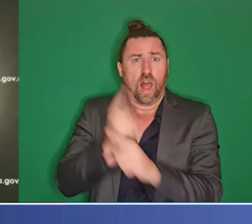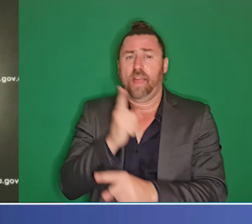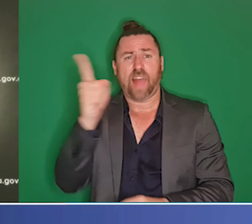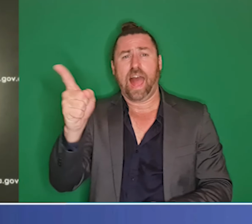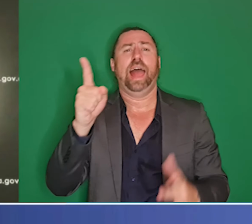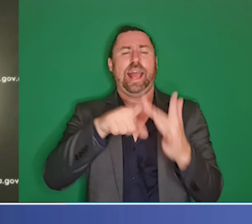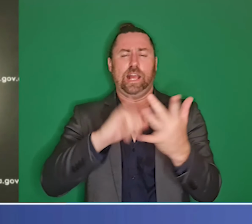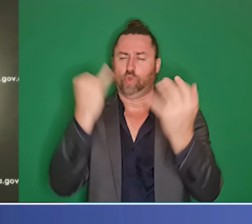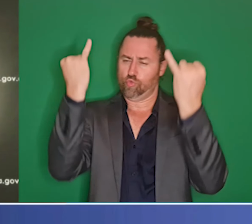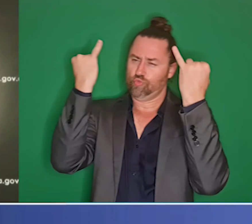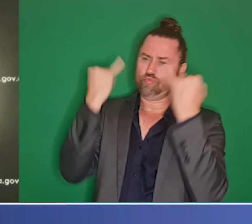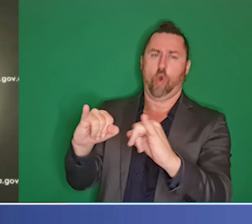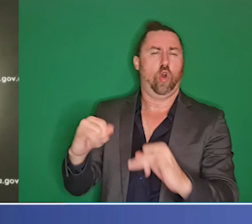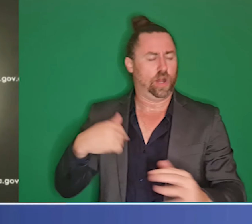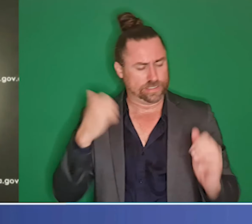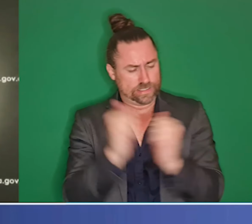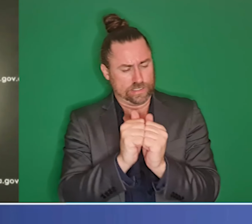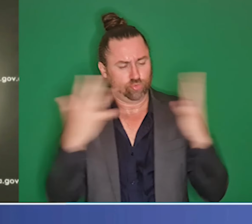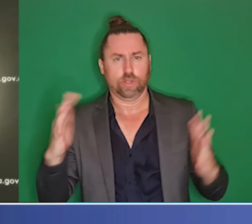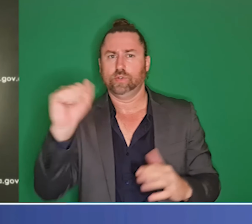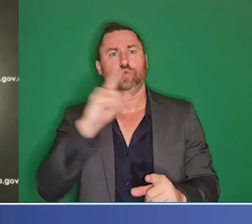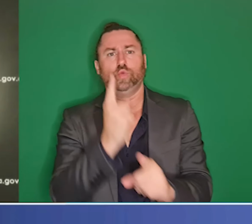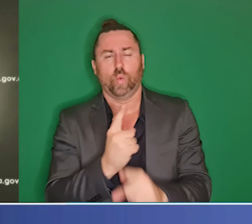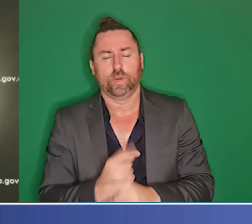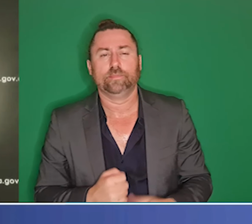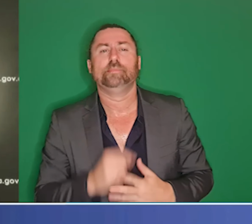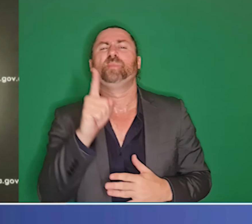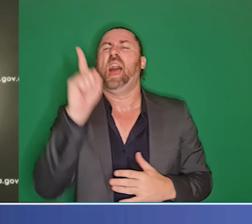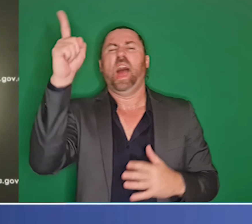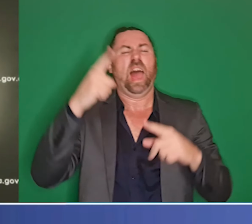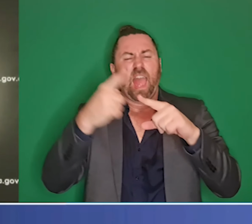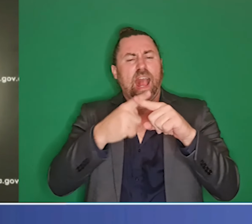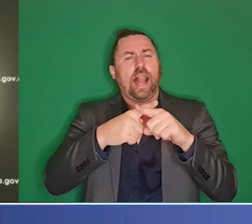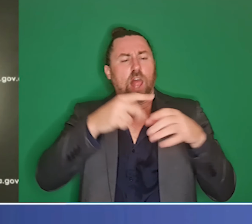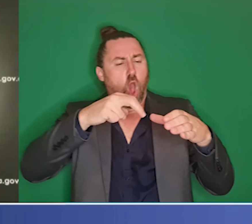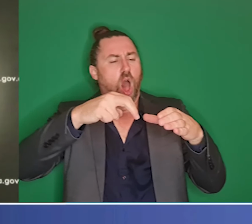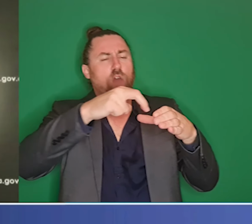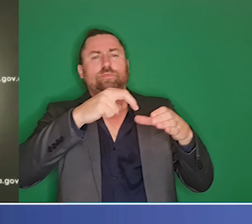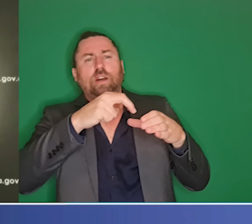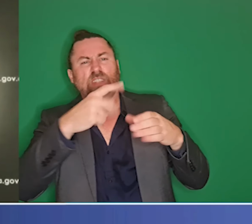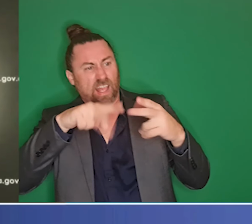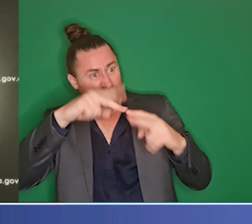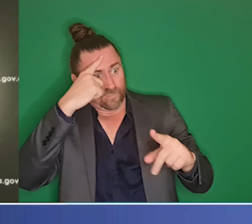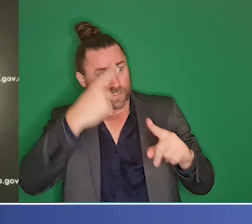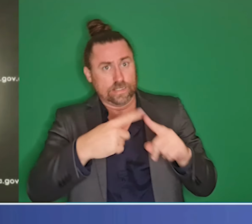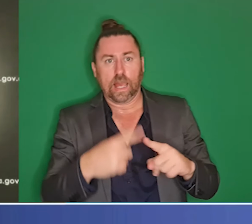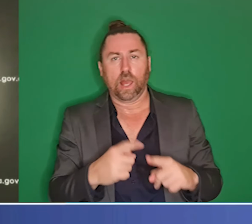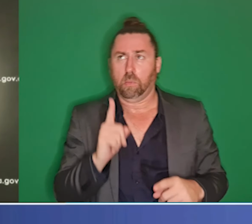In terms of isolation, that's not something that has been part of any discussion